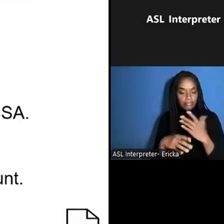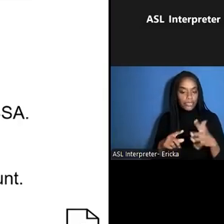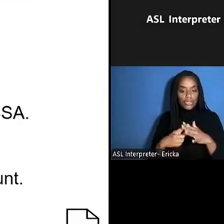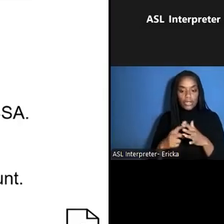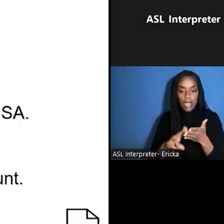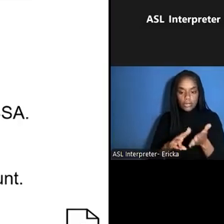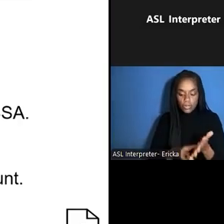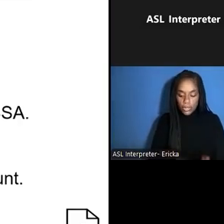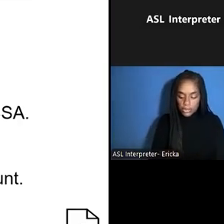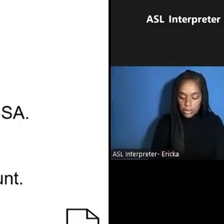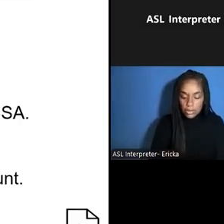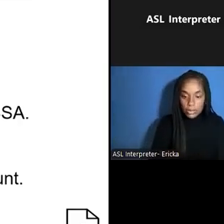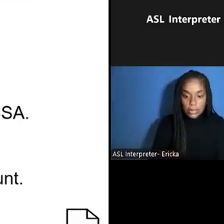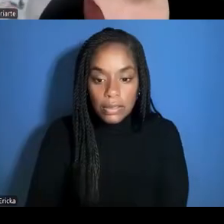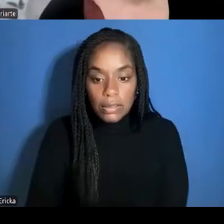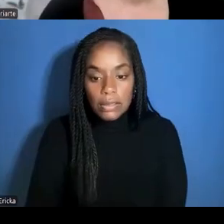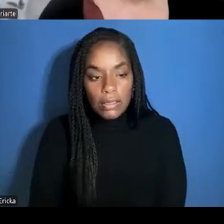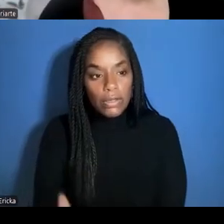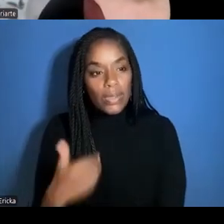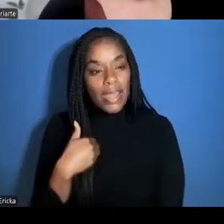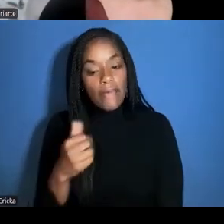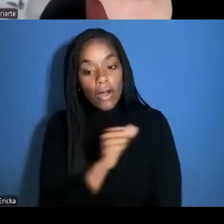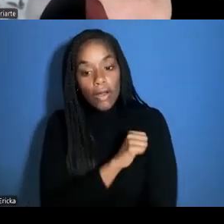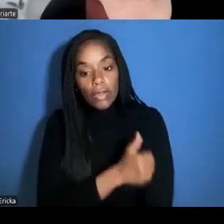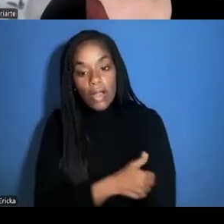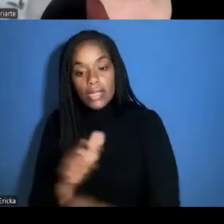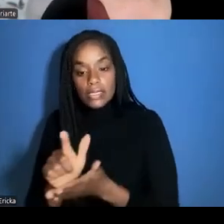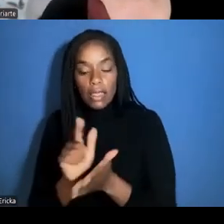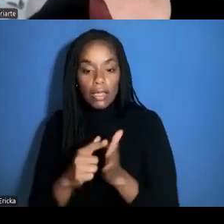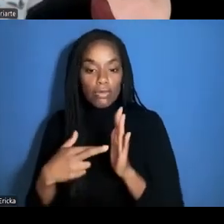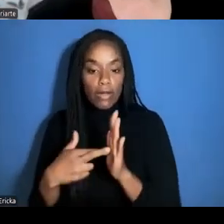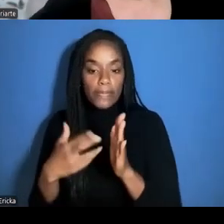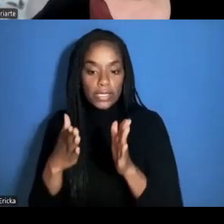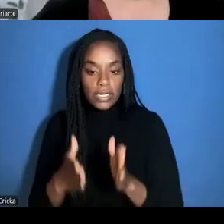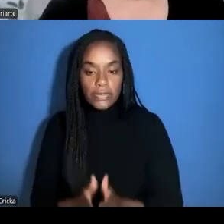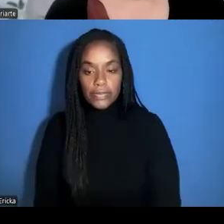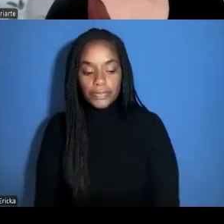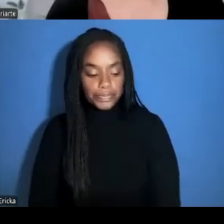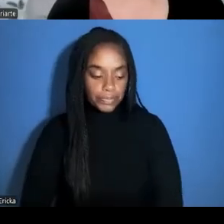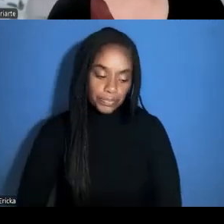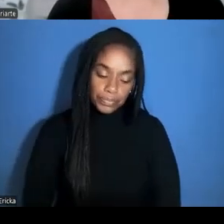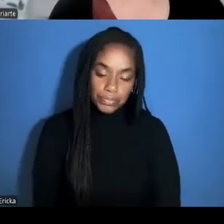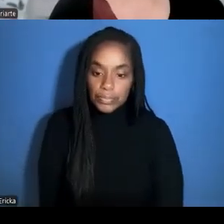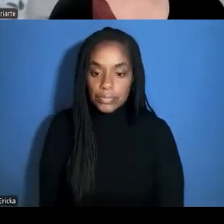You can have an authorized legal representative. And the way that the CalAble program looks set.